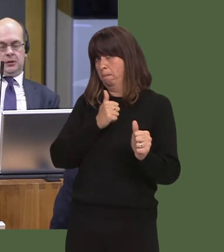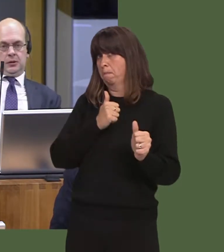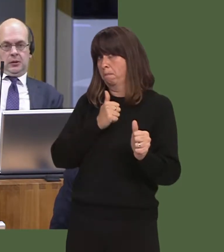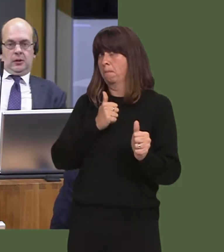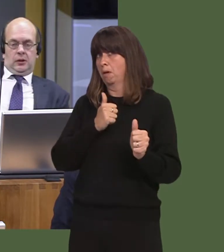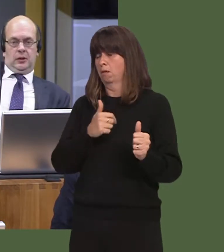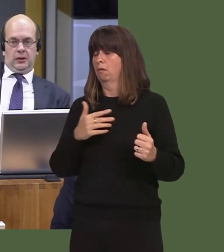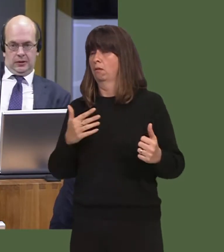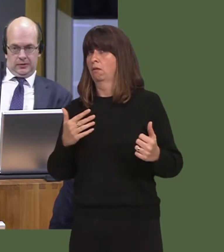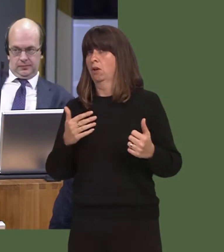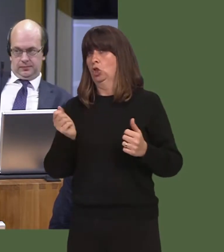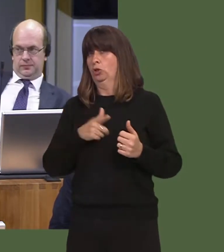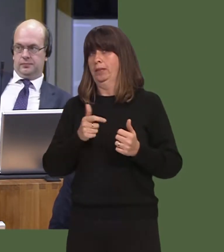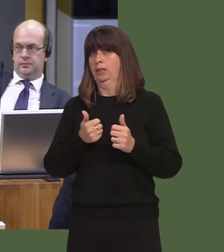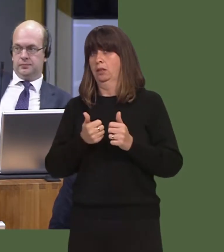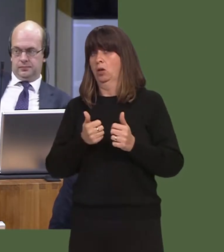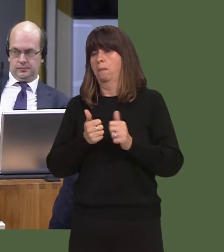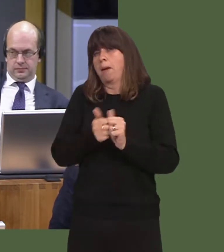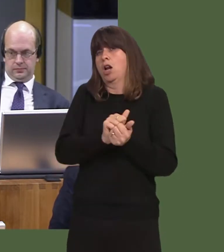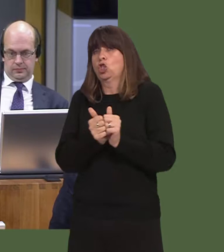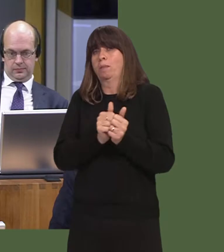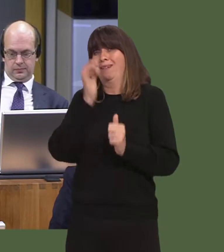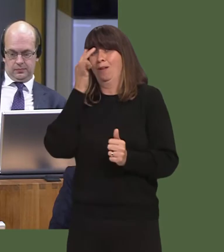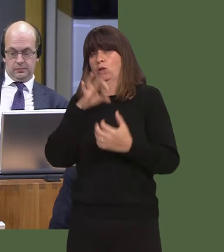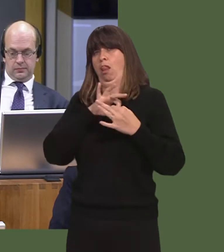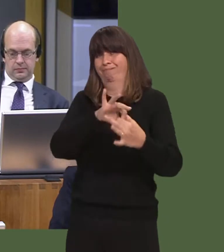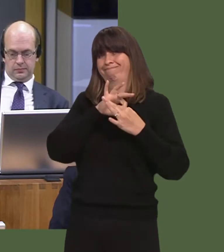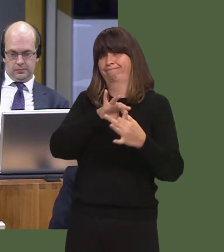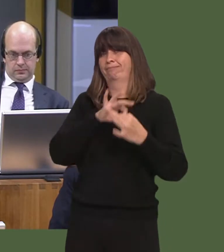to form a partnership, and that partnership doesn't exist at the moment.